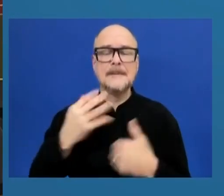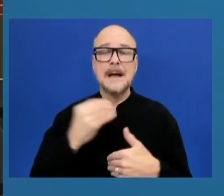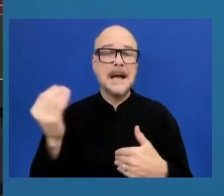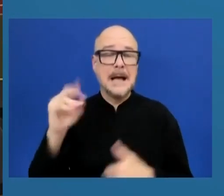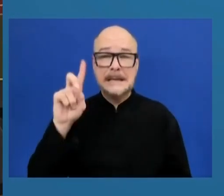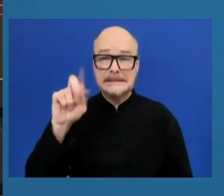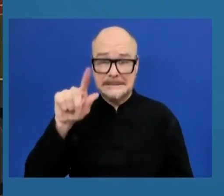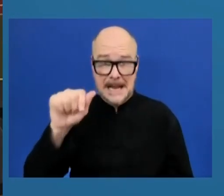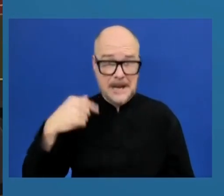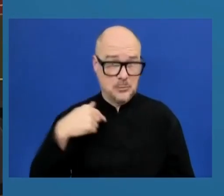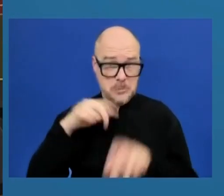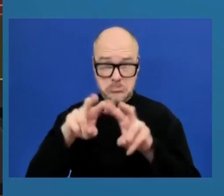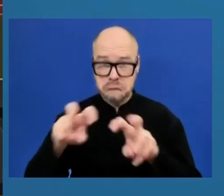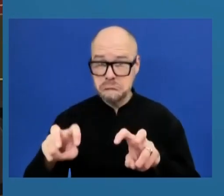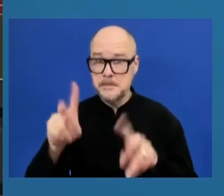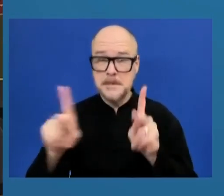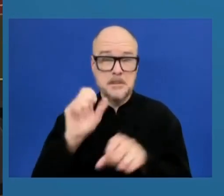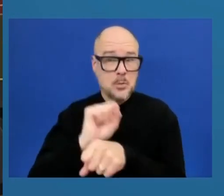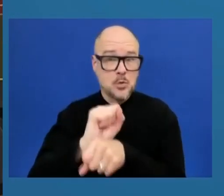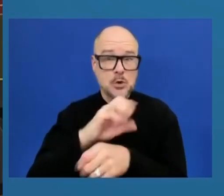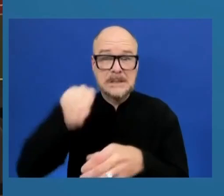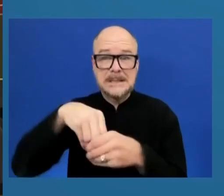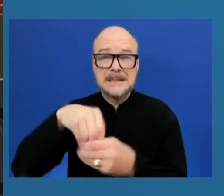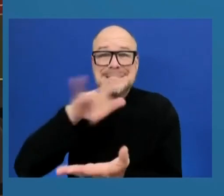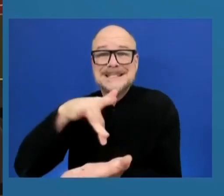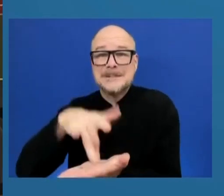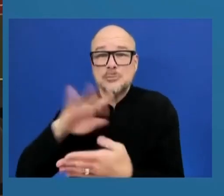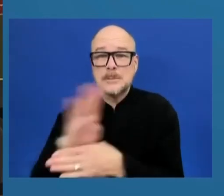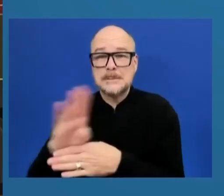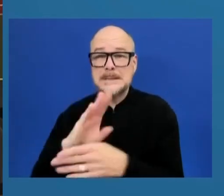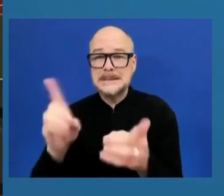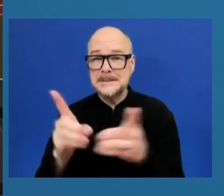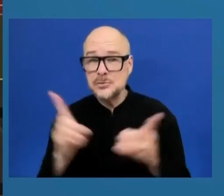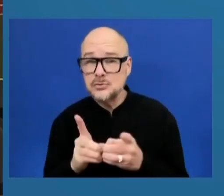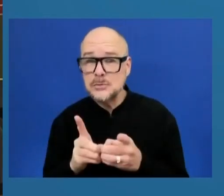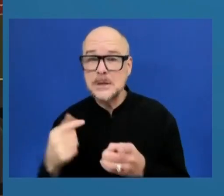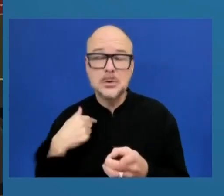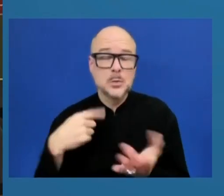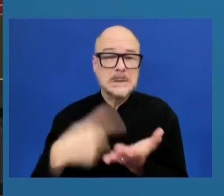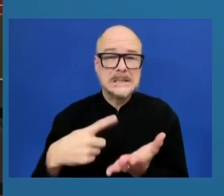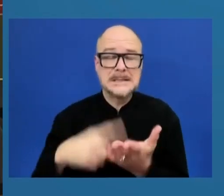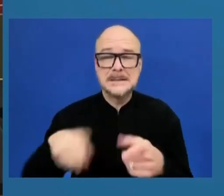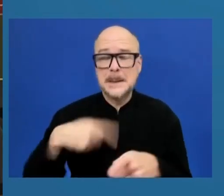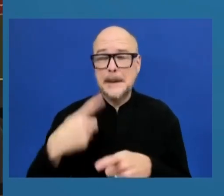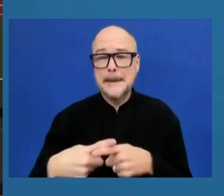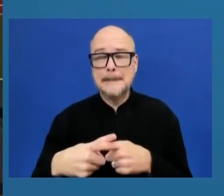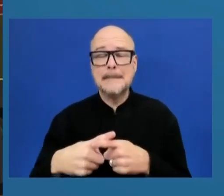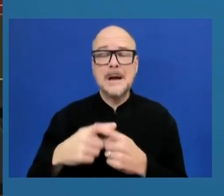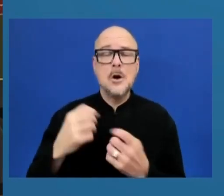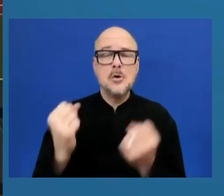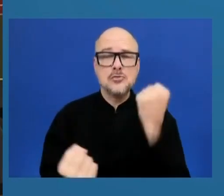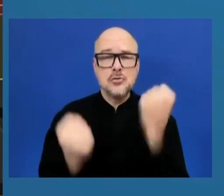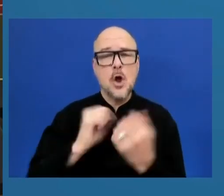the people working in the central business district as we talked about congestion pricing, 90% of people arrive there.